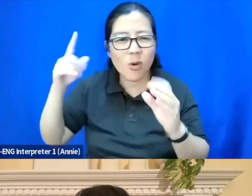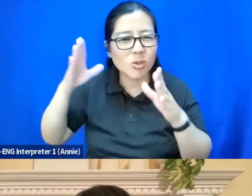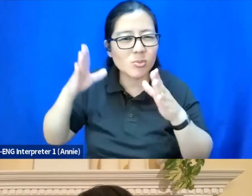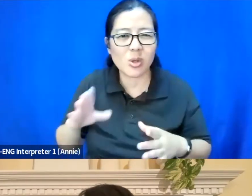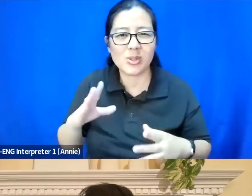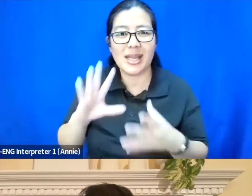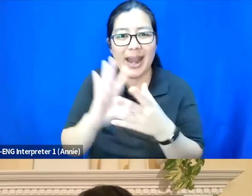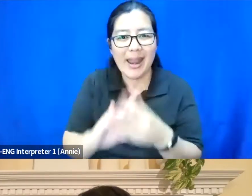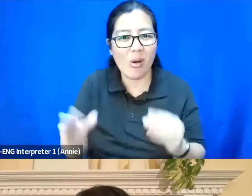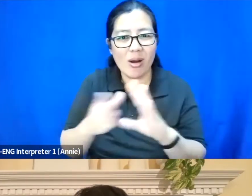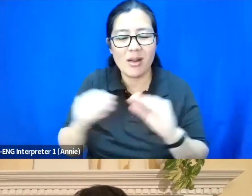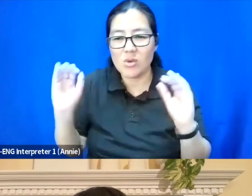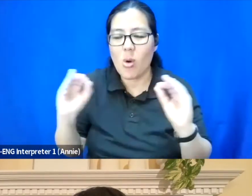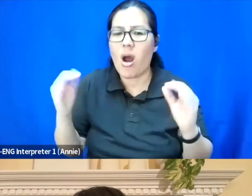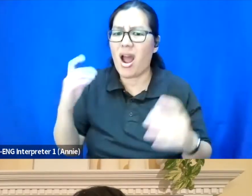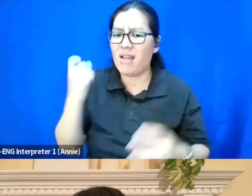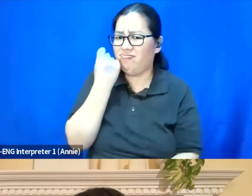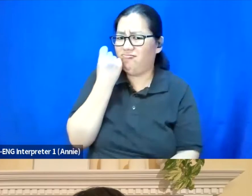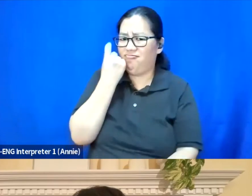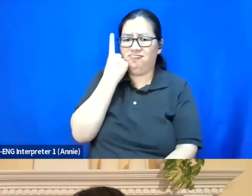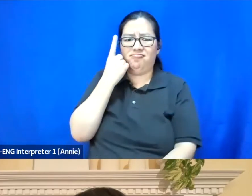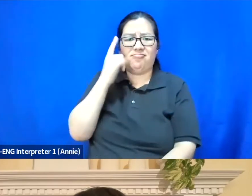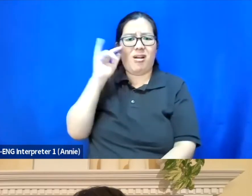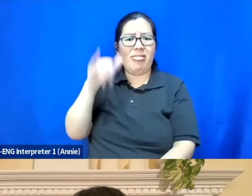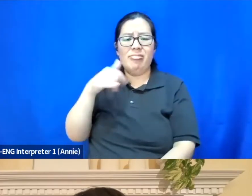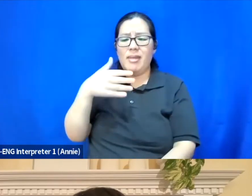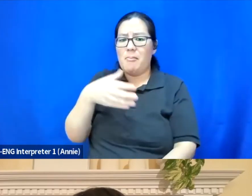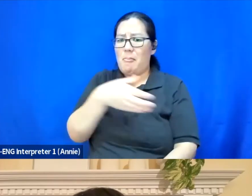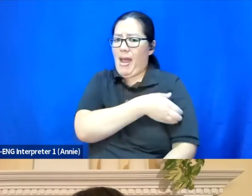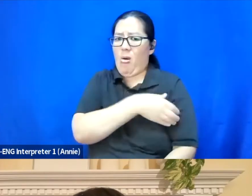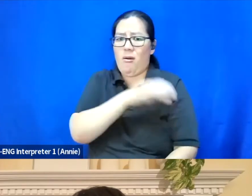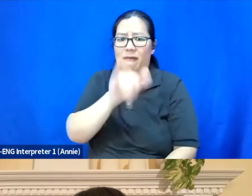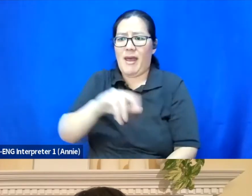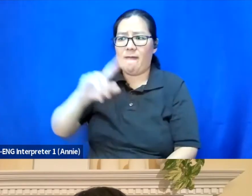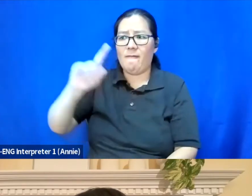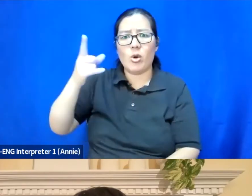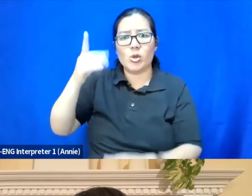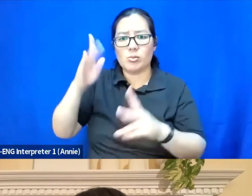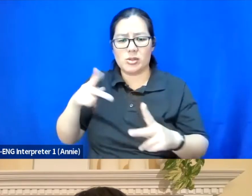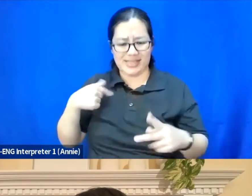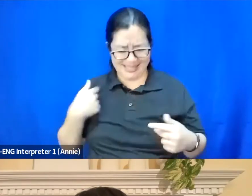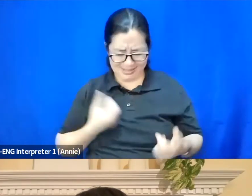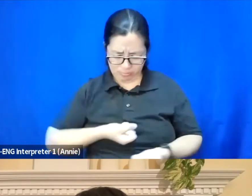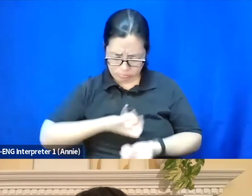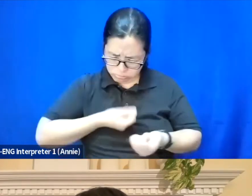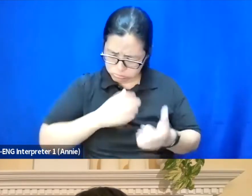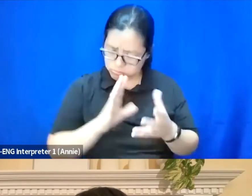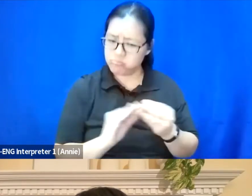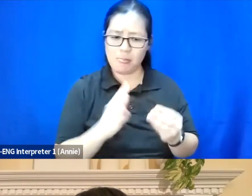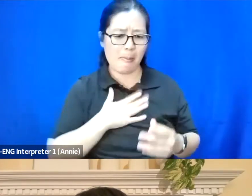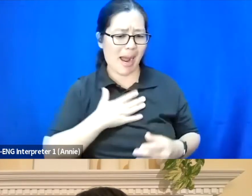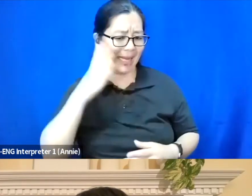And -- and Year of the Tiger, actually, where I did not necessarily see myself as disabled